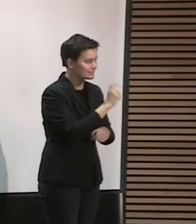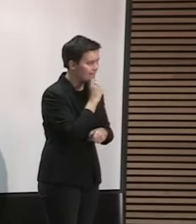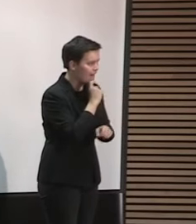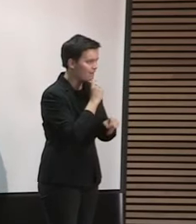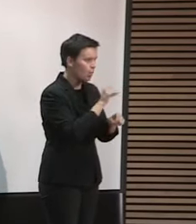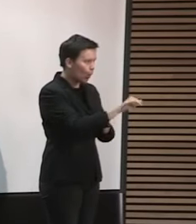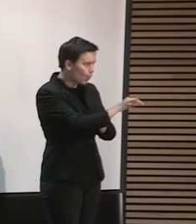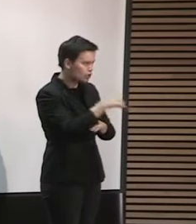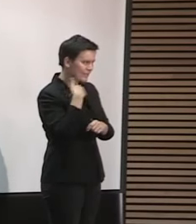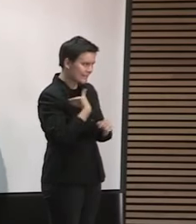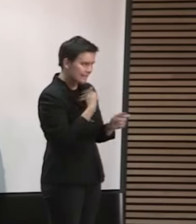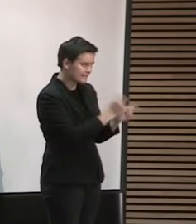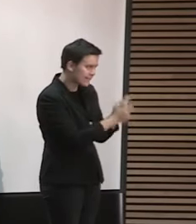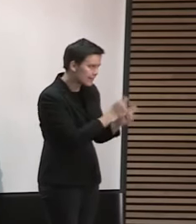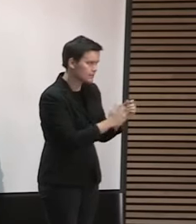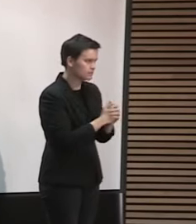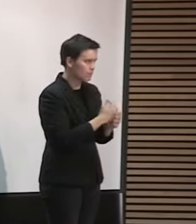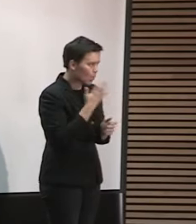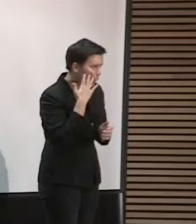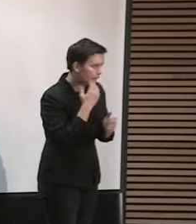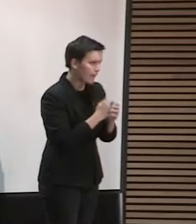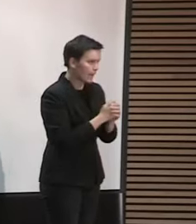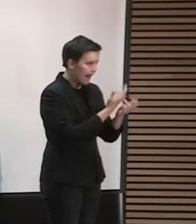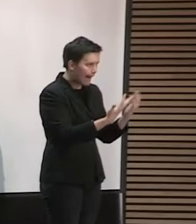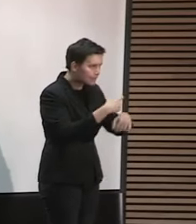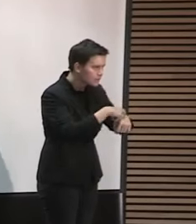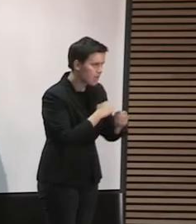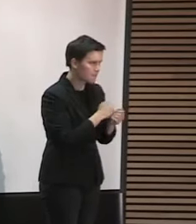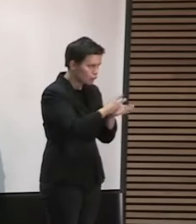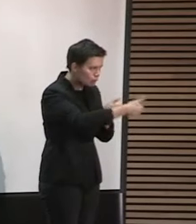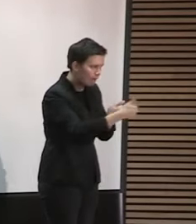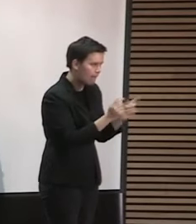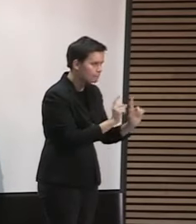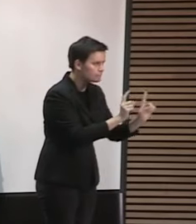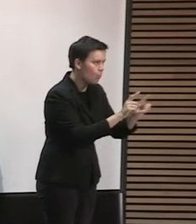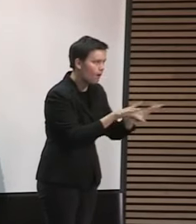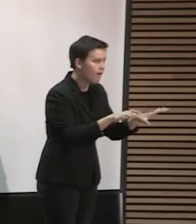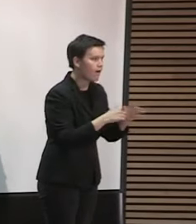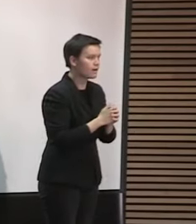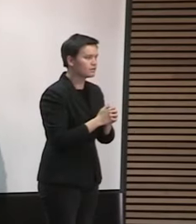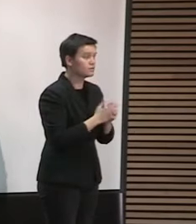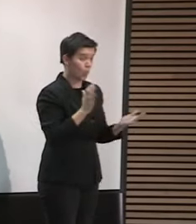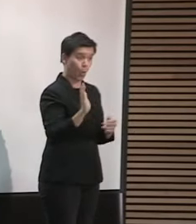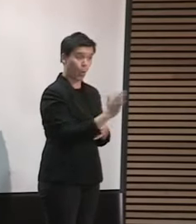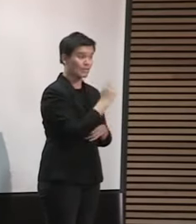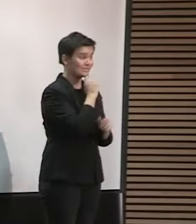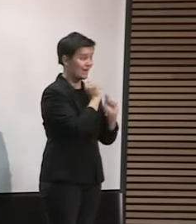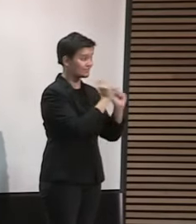Alert Level 2.5 with you wherever you go. So if you are having to travel out of